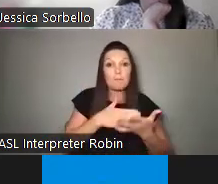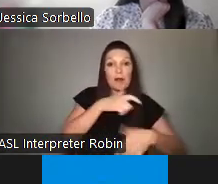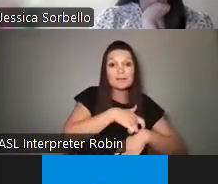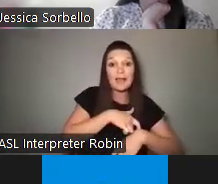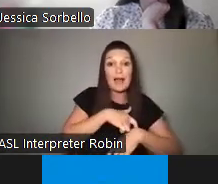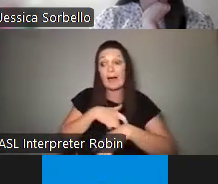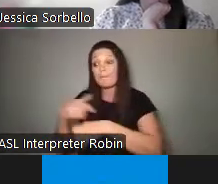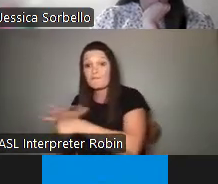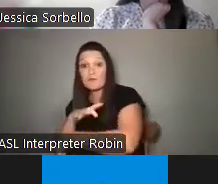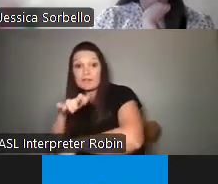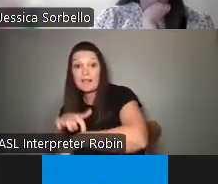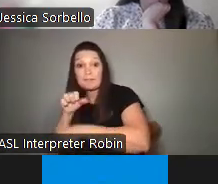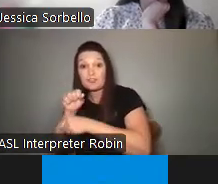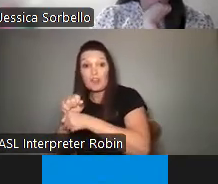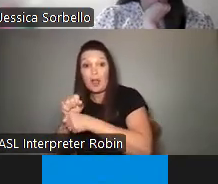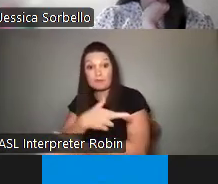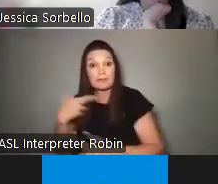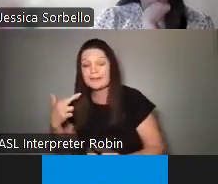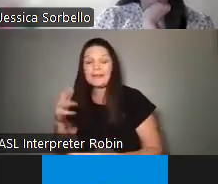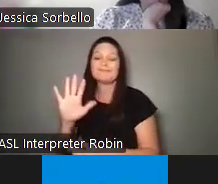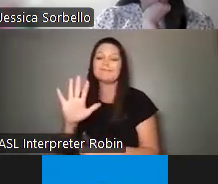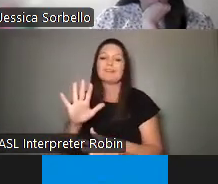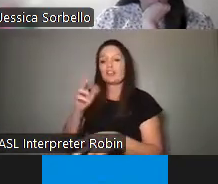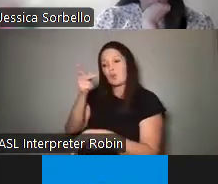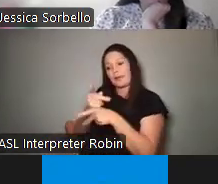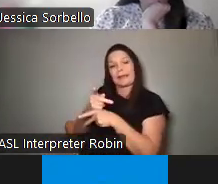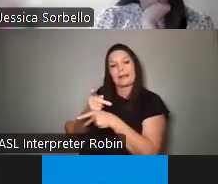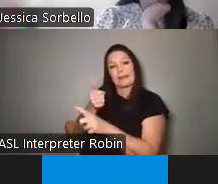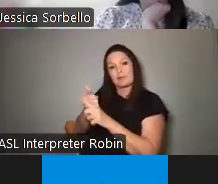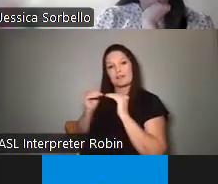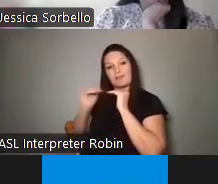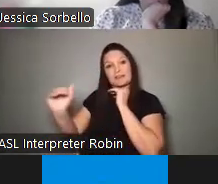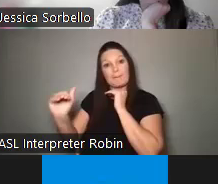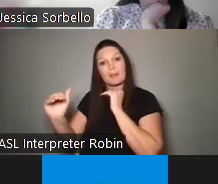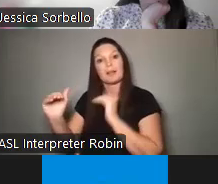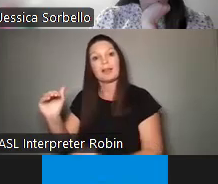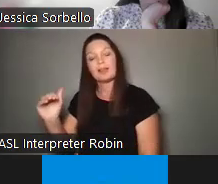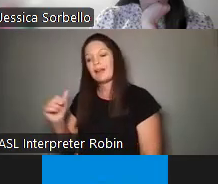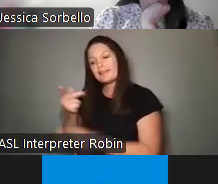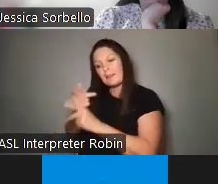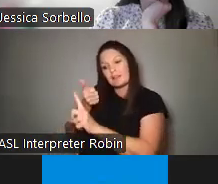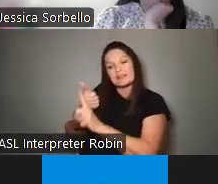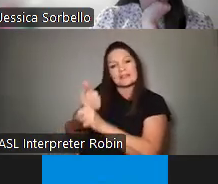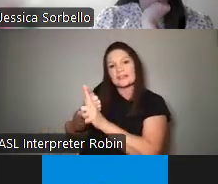stable as a harm reduction strategy. »JESSICA SORBELLO: Thanks Moriah. I would to give a